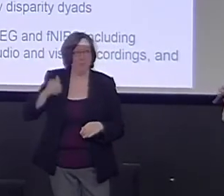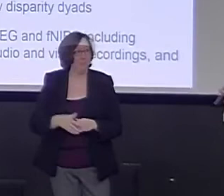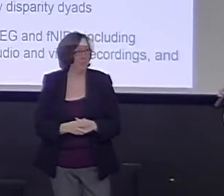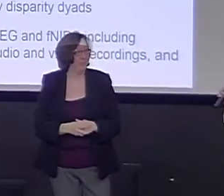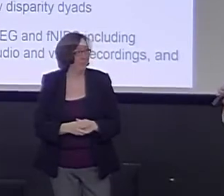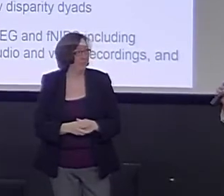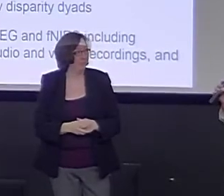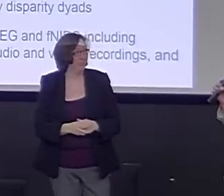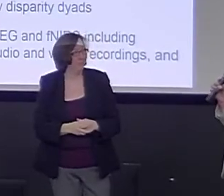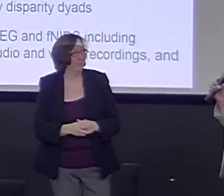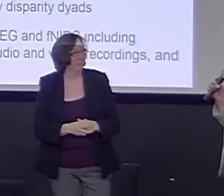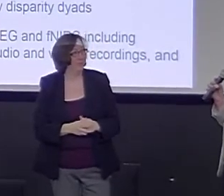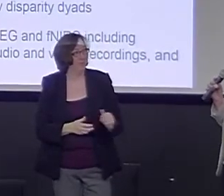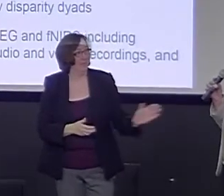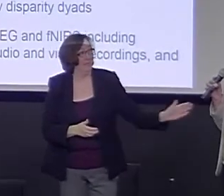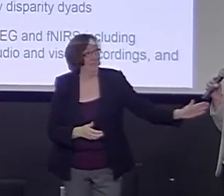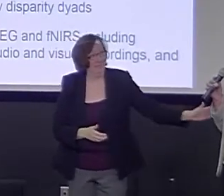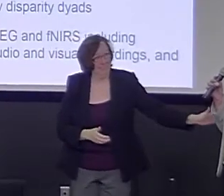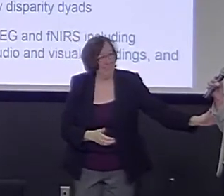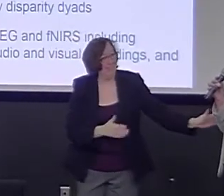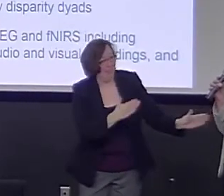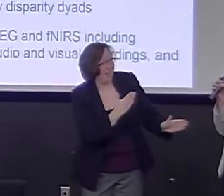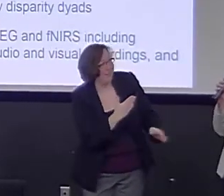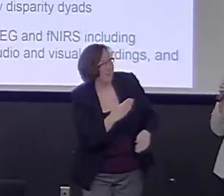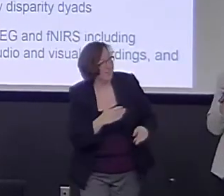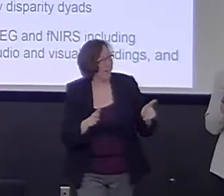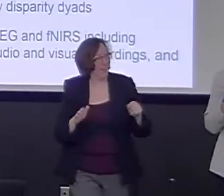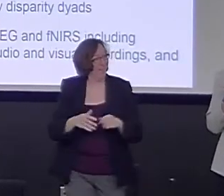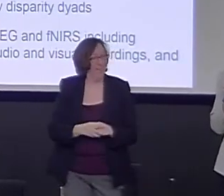I like the idea of the neuroscience for two,